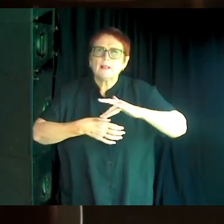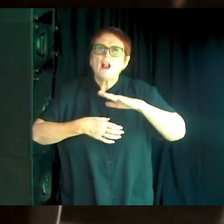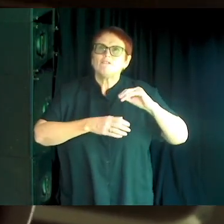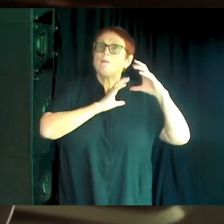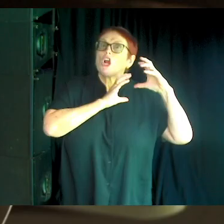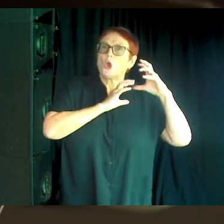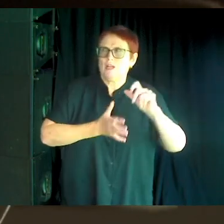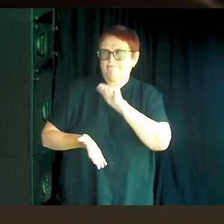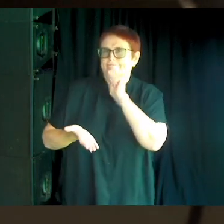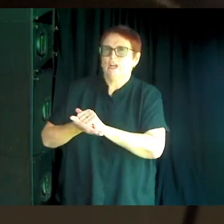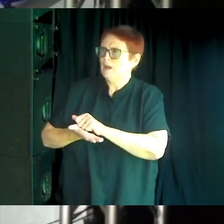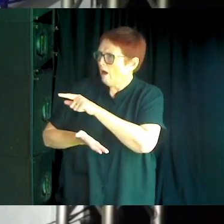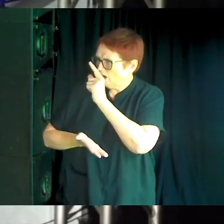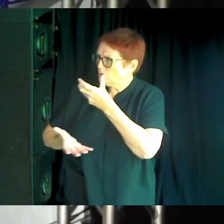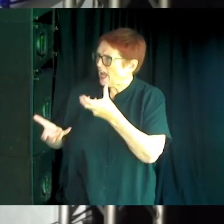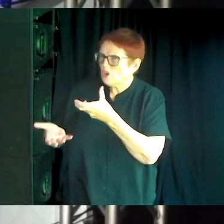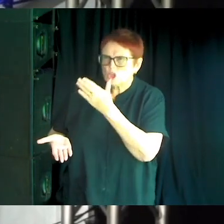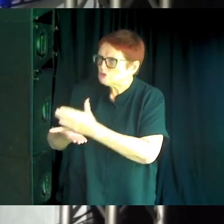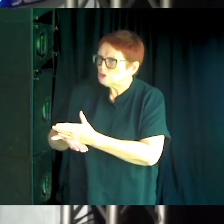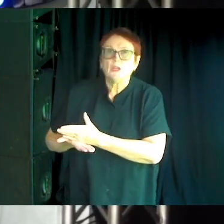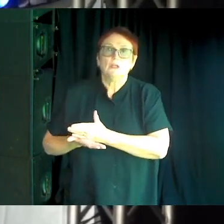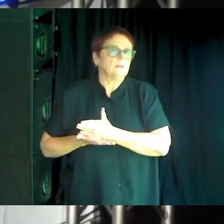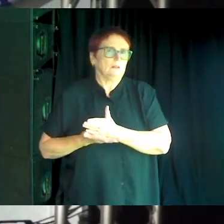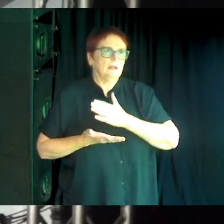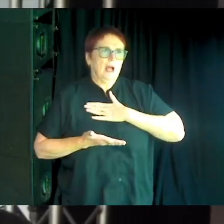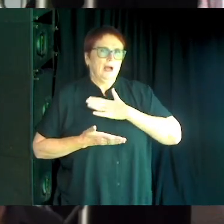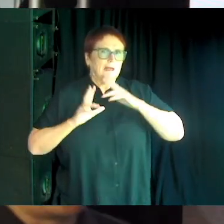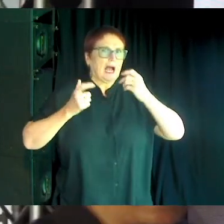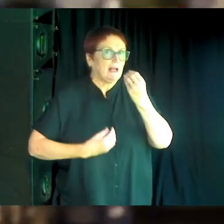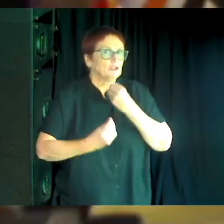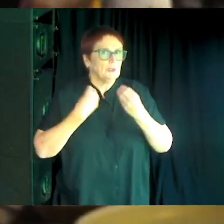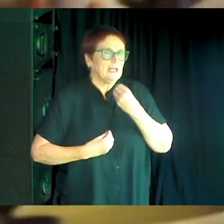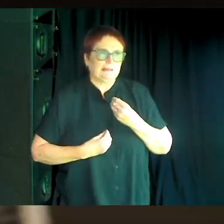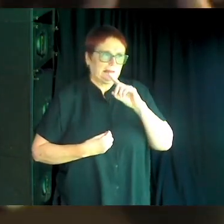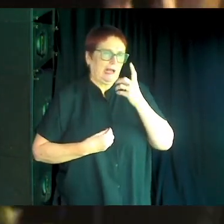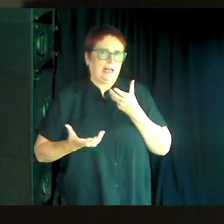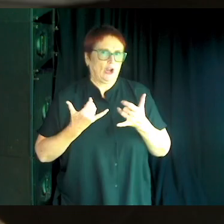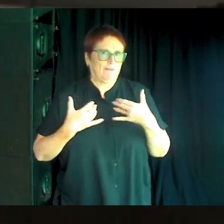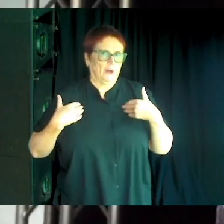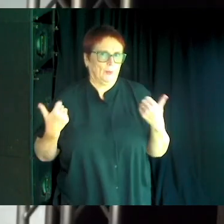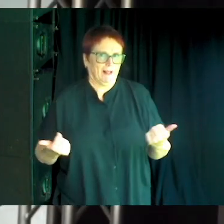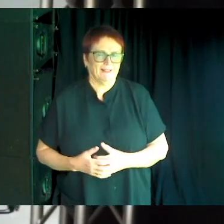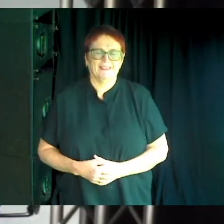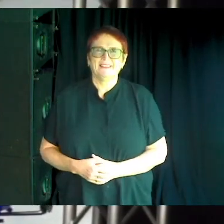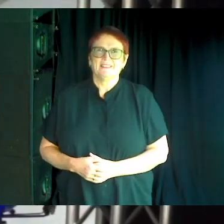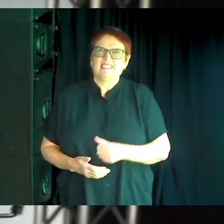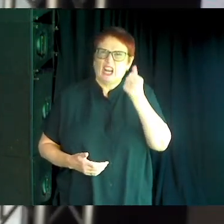bingo hey you can cook no and you can eat but I can't cook I know how to eat curry I know how